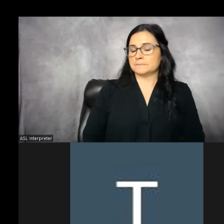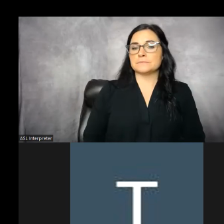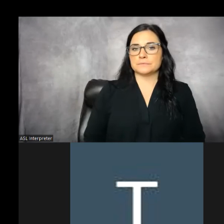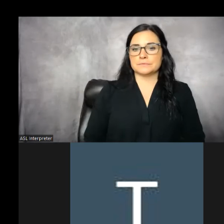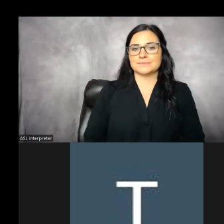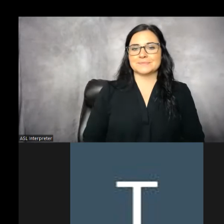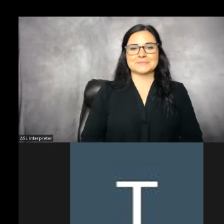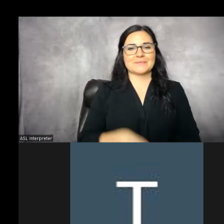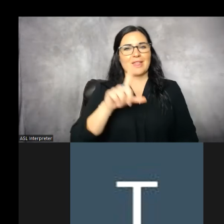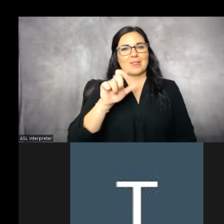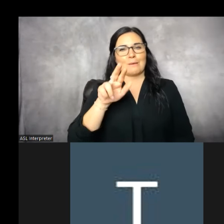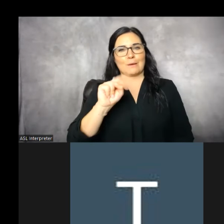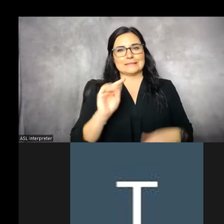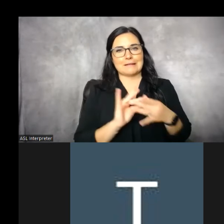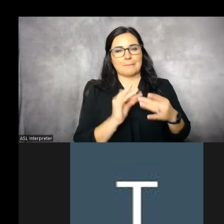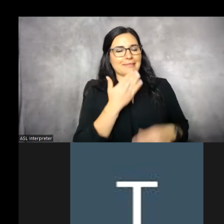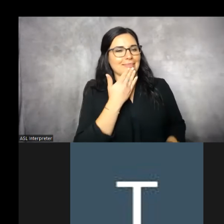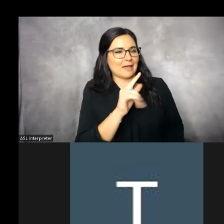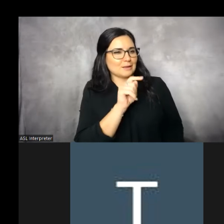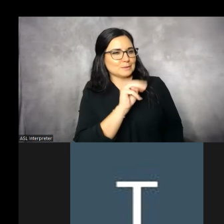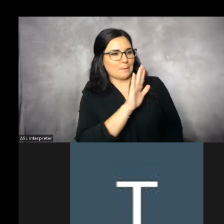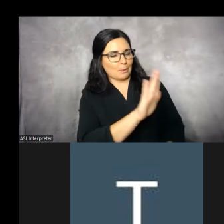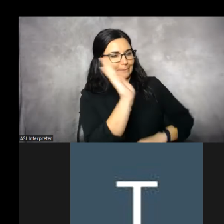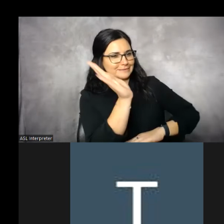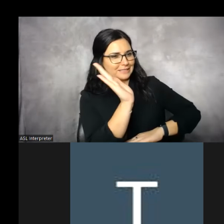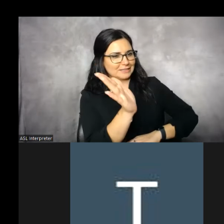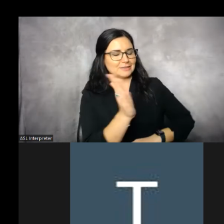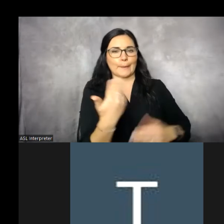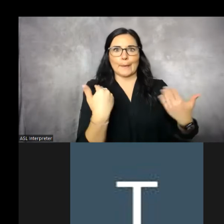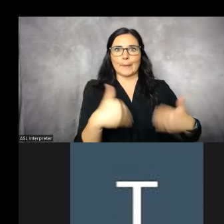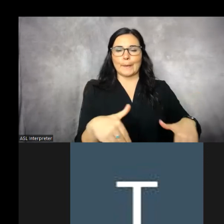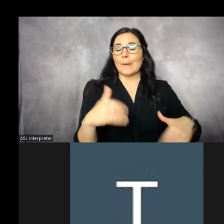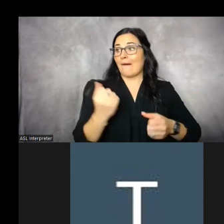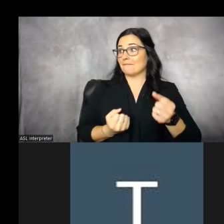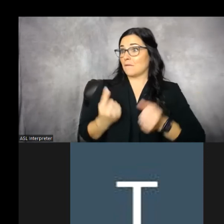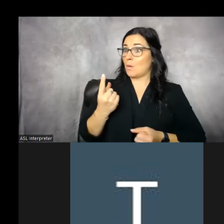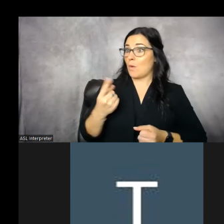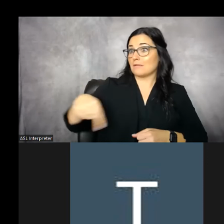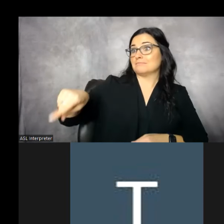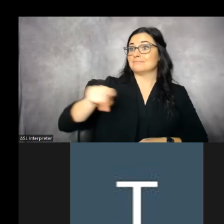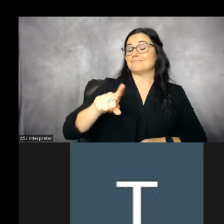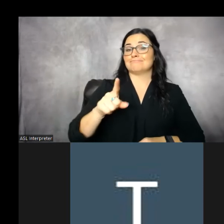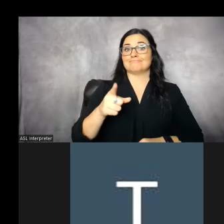Well, thank you so much, Tom, for your presentation. It was really good. I hope everyone has gotten some more information about EEAAPs.